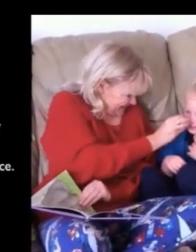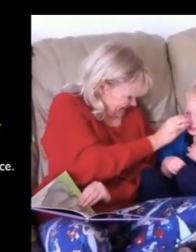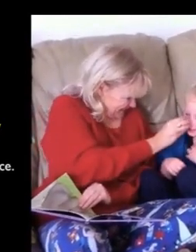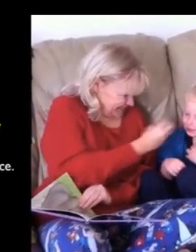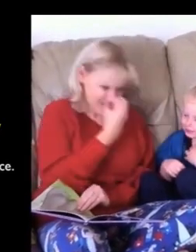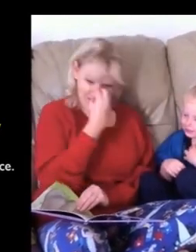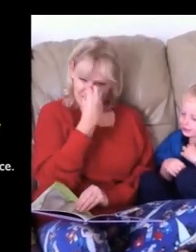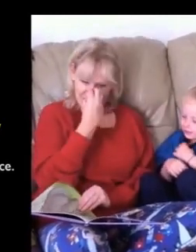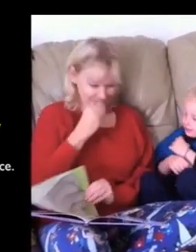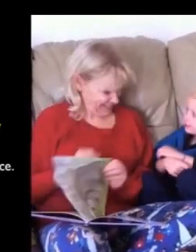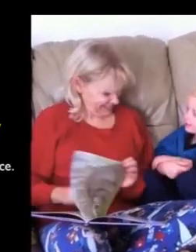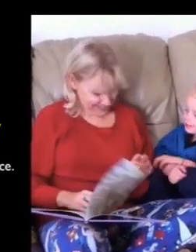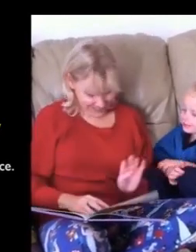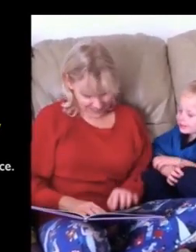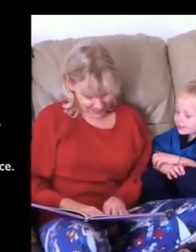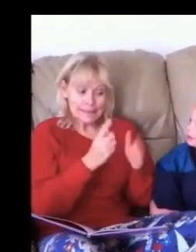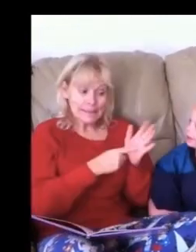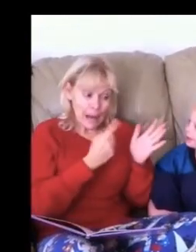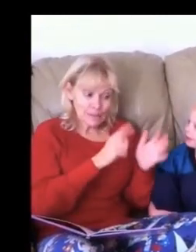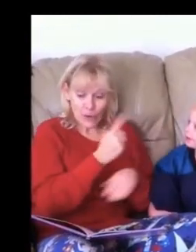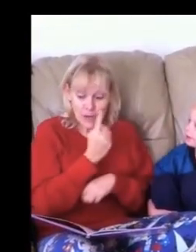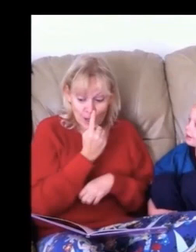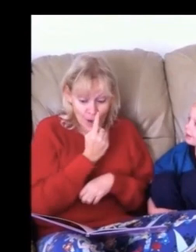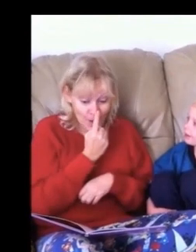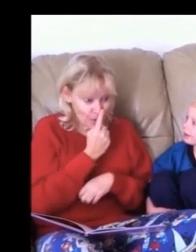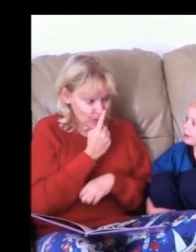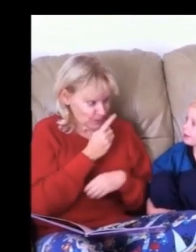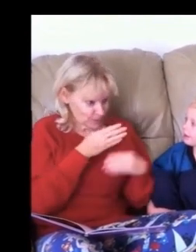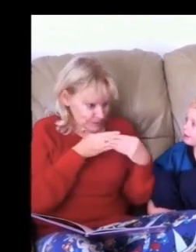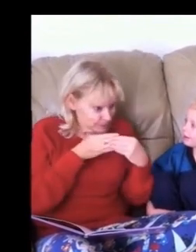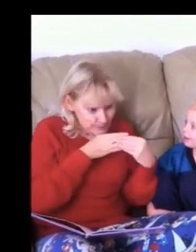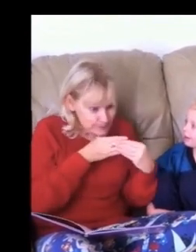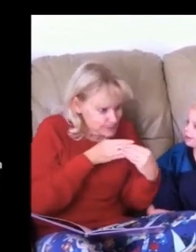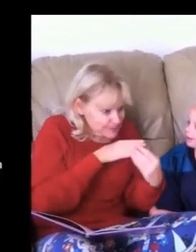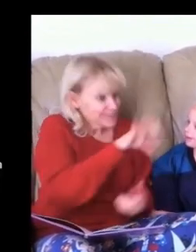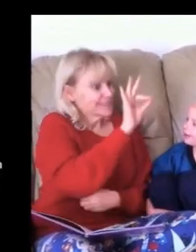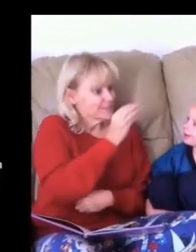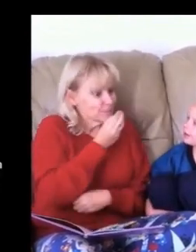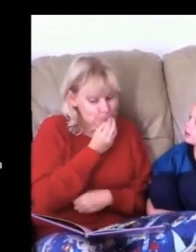Mother: Yes, a big nose. Sometimes your nose will guide you to food,